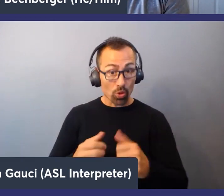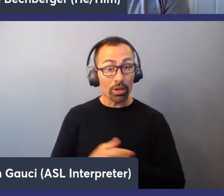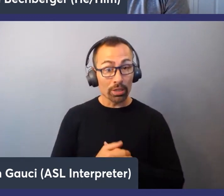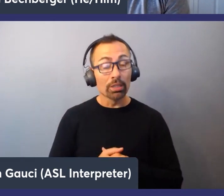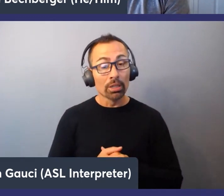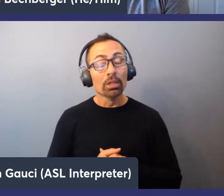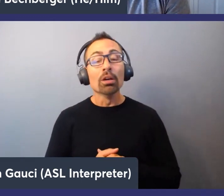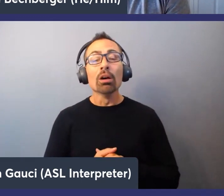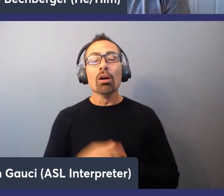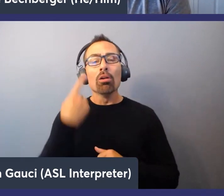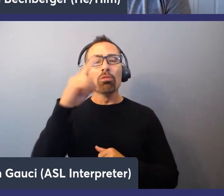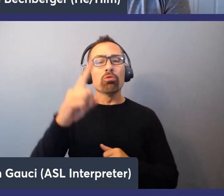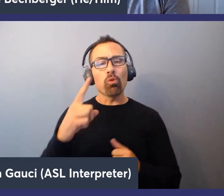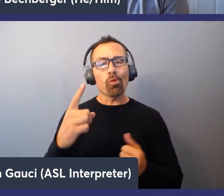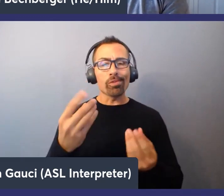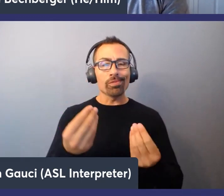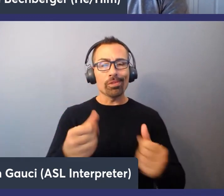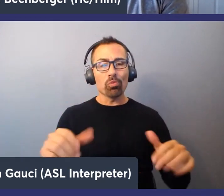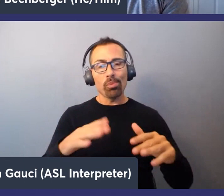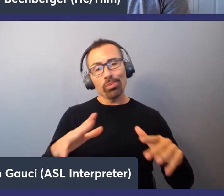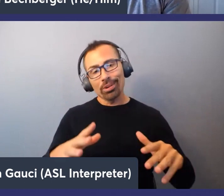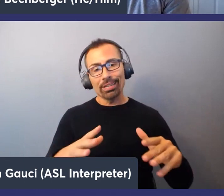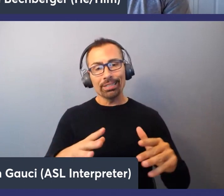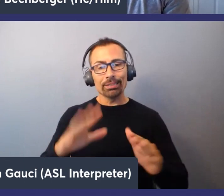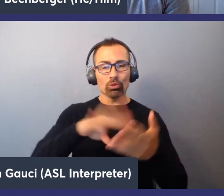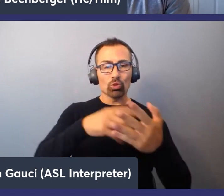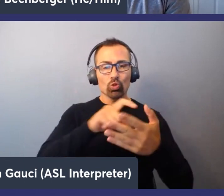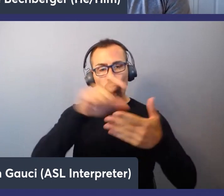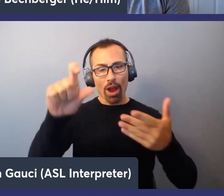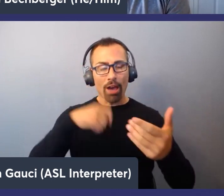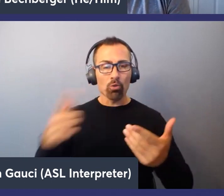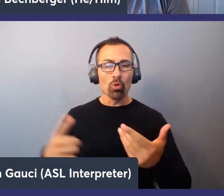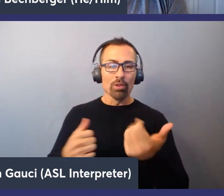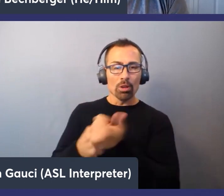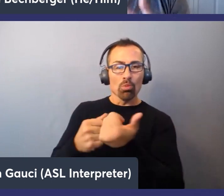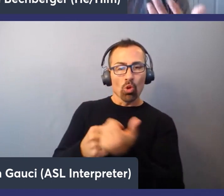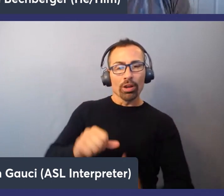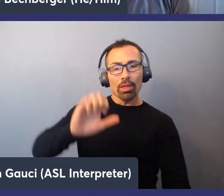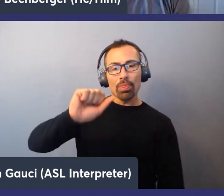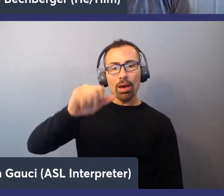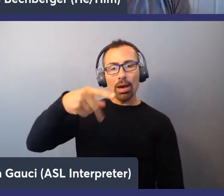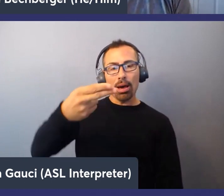we've supported the Apache TinkerPop query language. But as of our release just a couple of weeks ago,